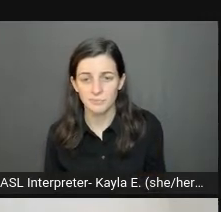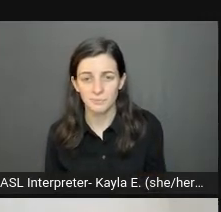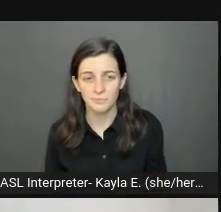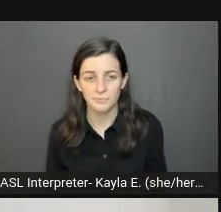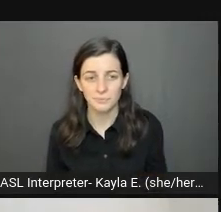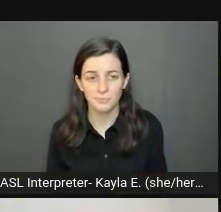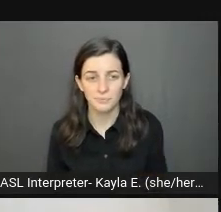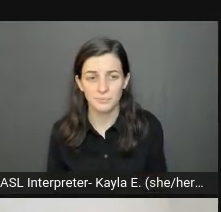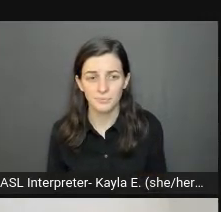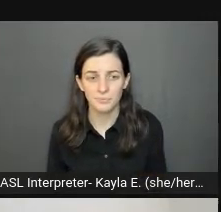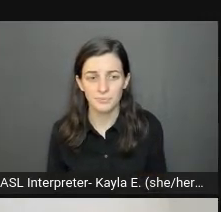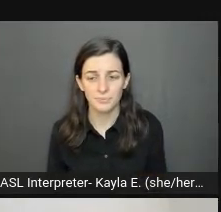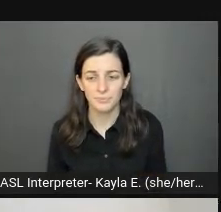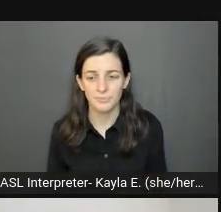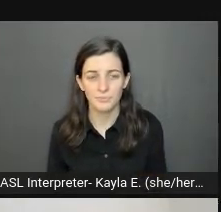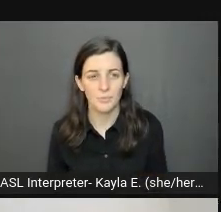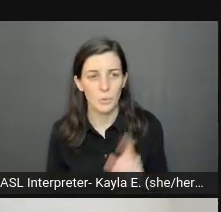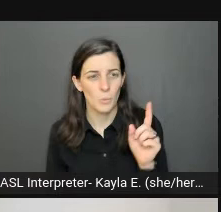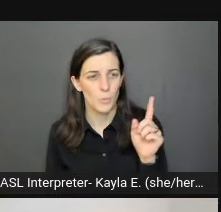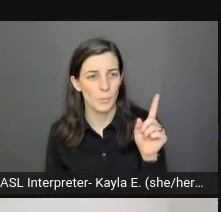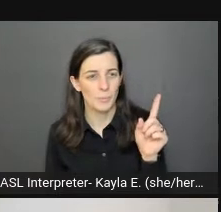Just a moment.